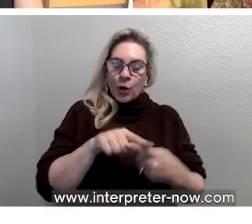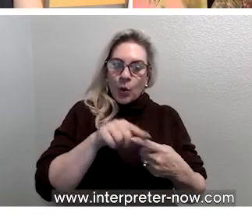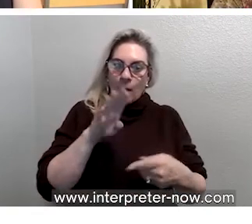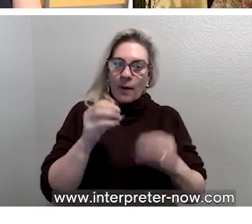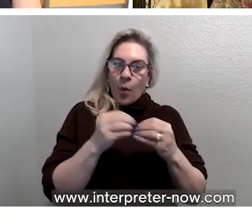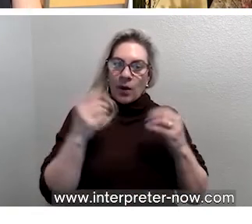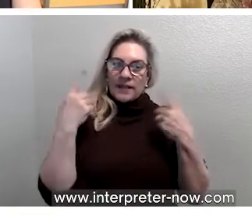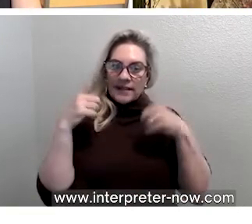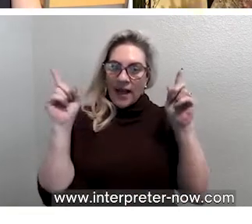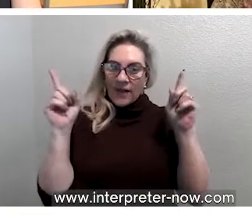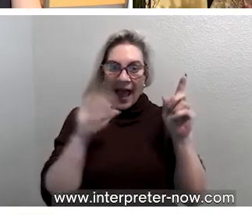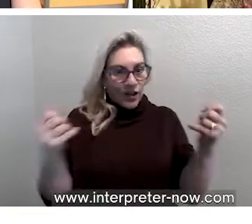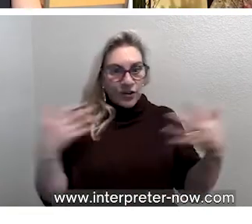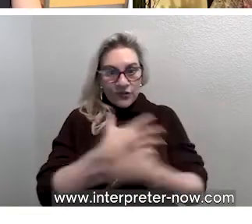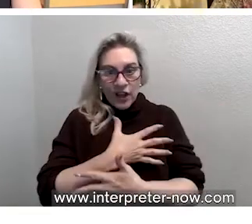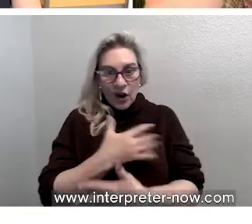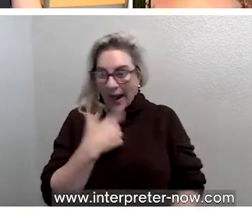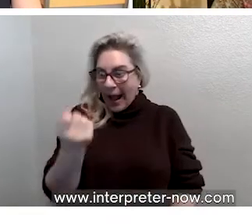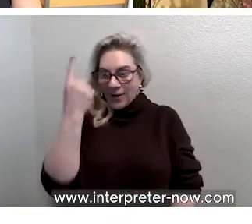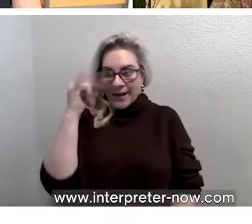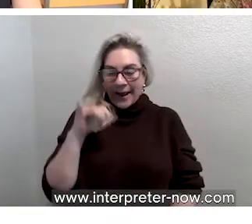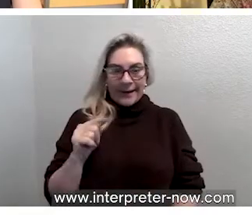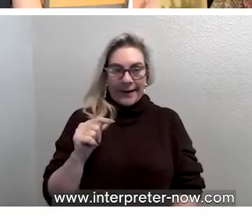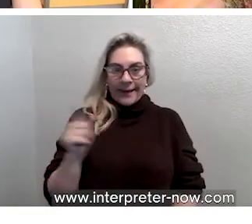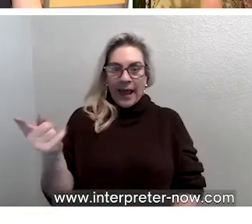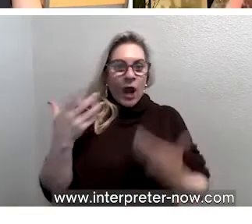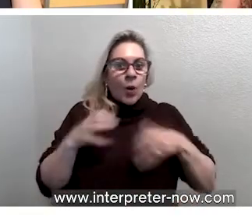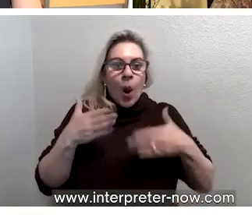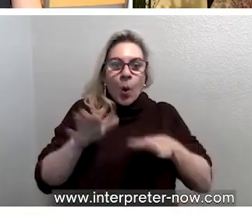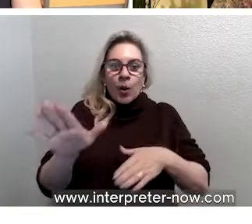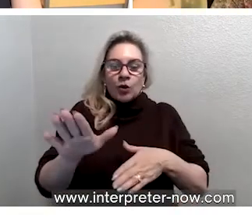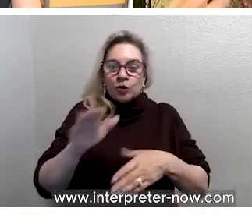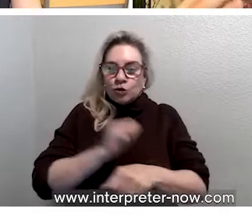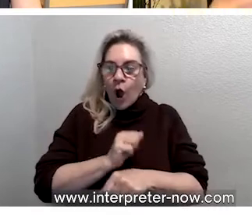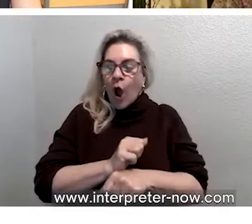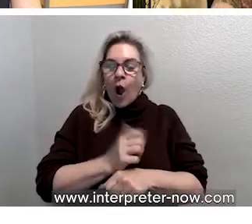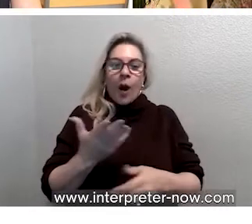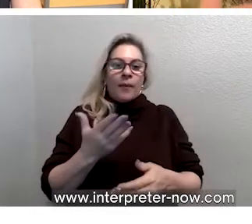and rightly so of them losing their jobs or not getting promoted or not getting raises